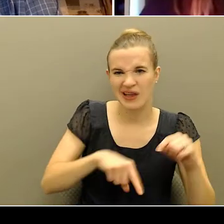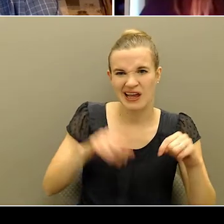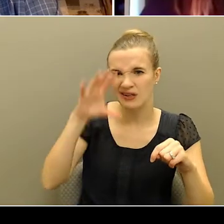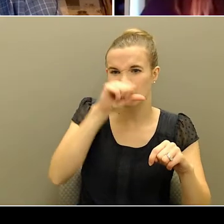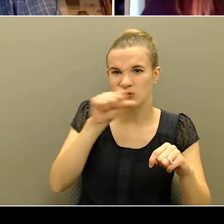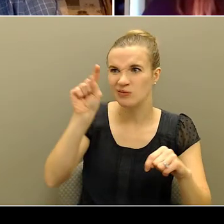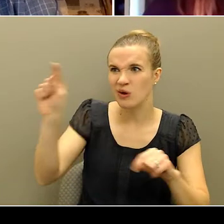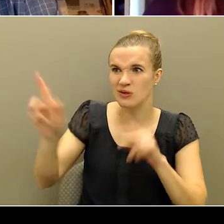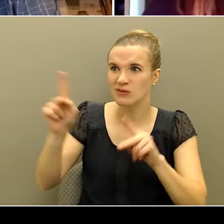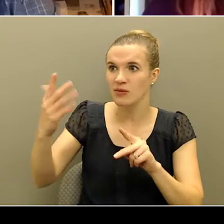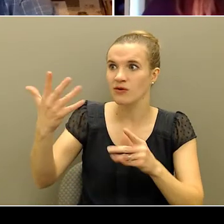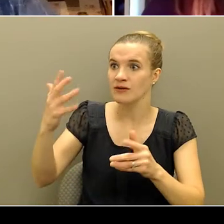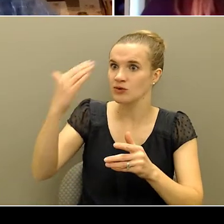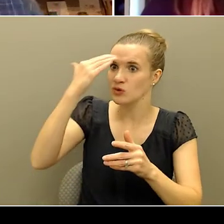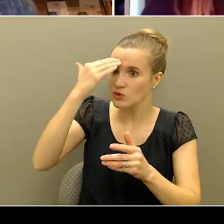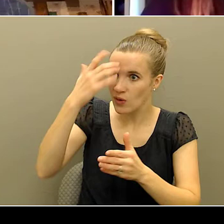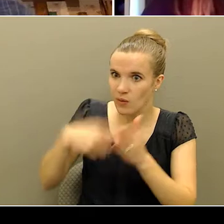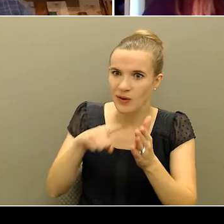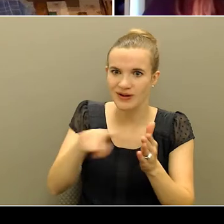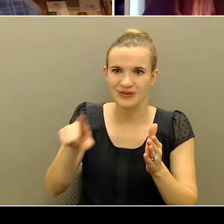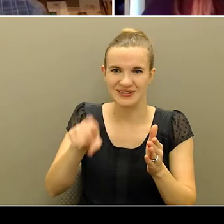Erik: Yeah, no kidding. Well, that's it. That's a really important thing to think